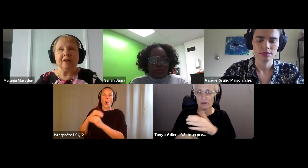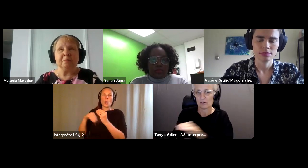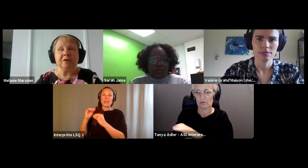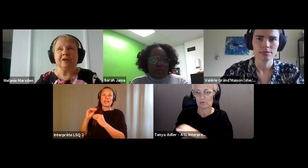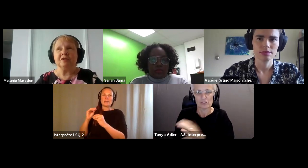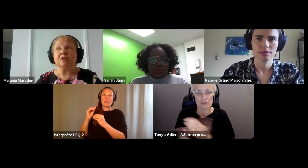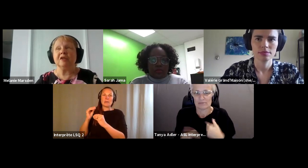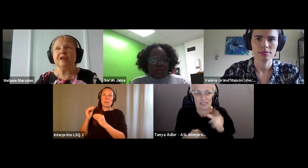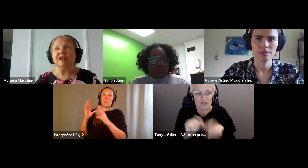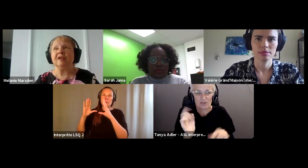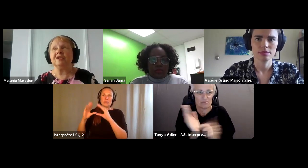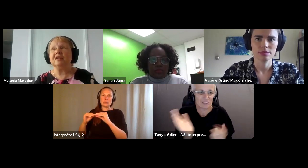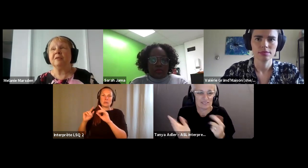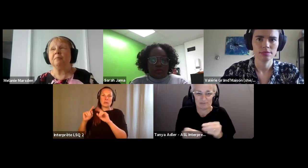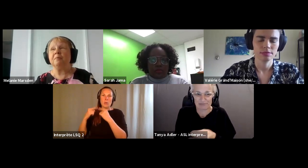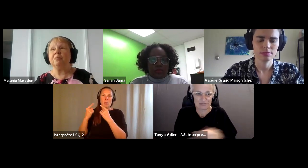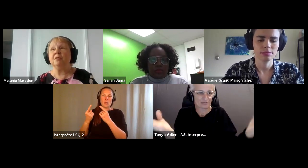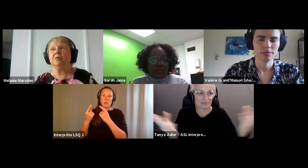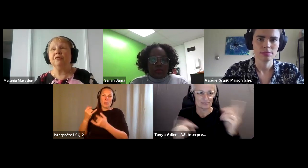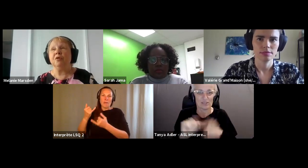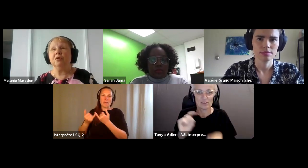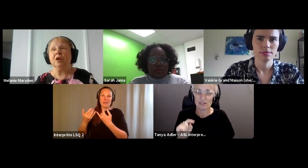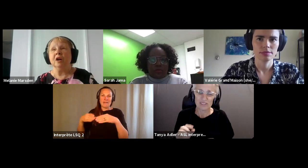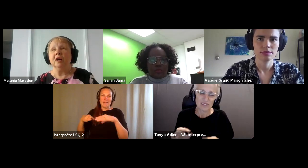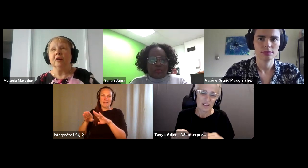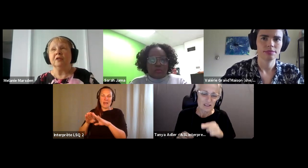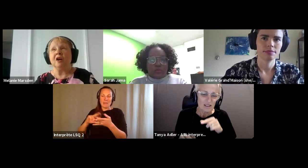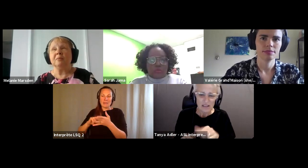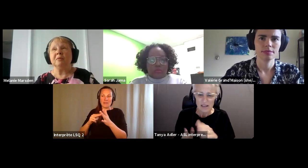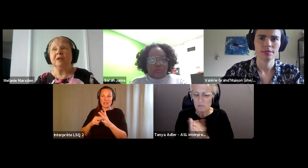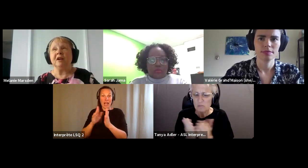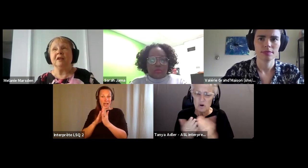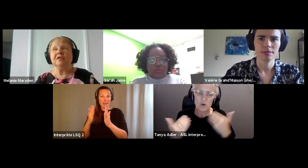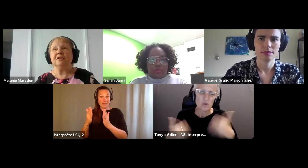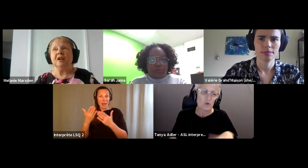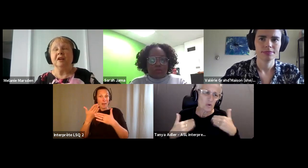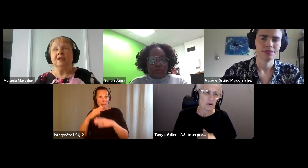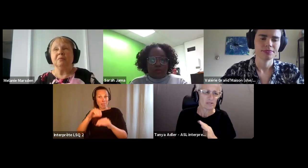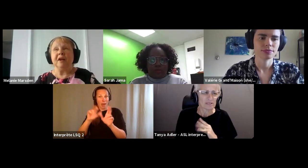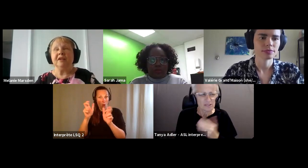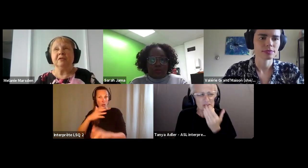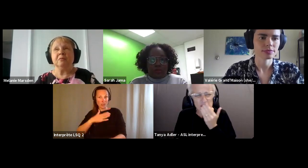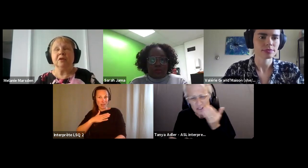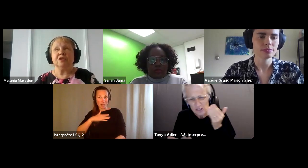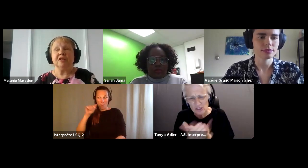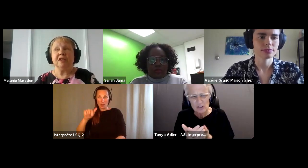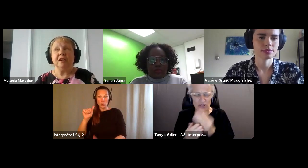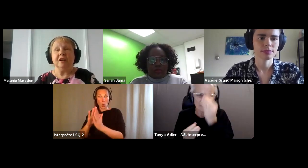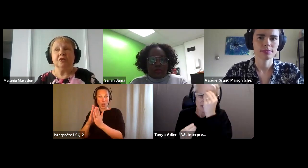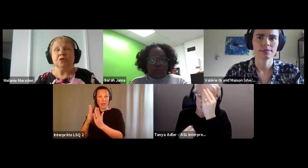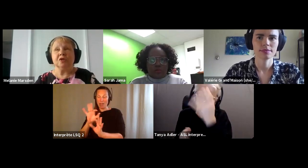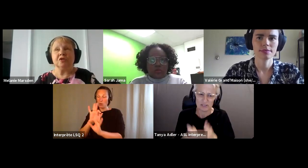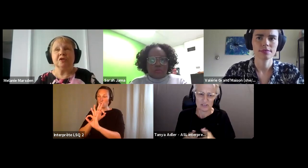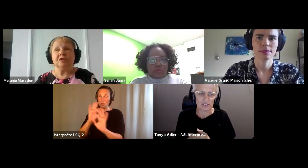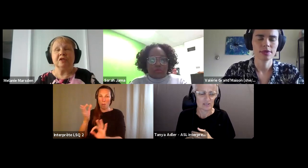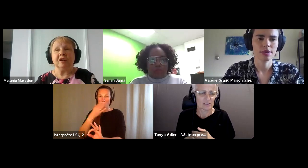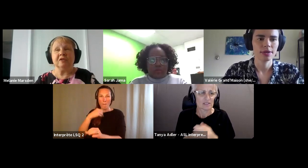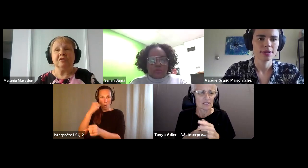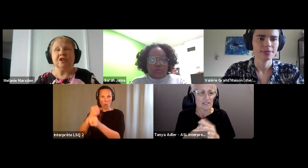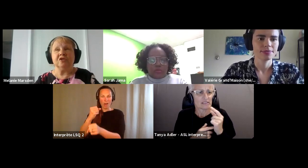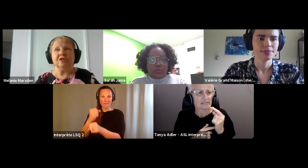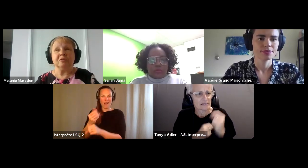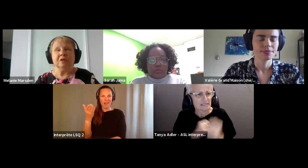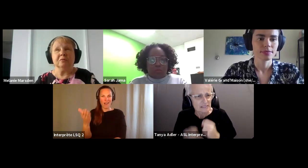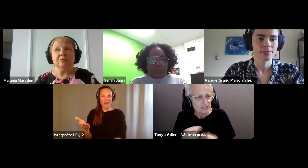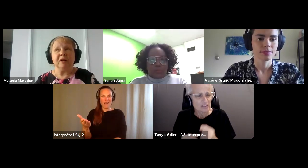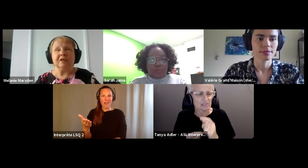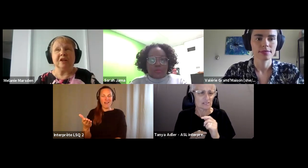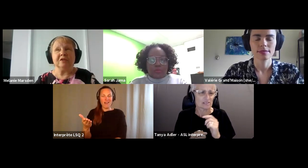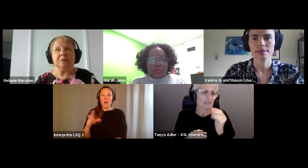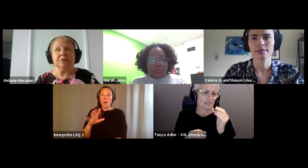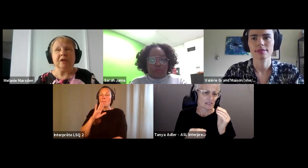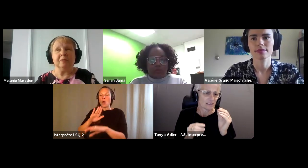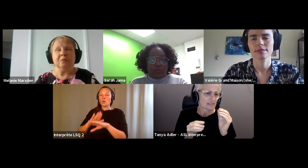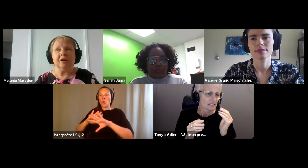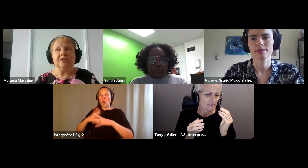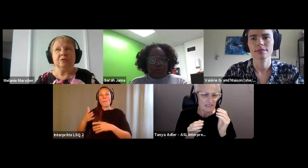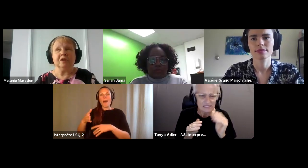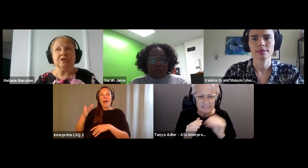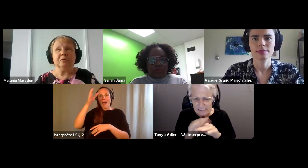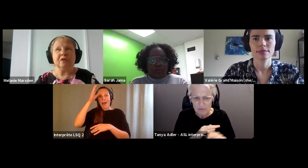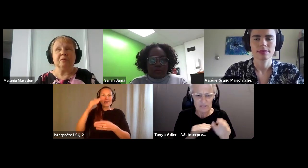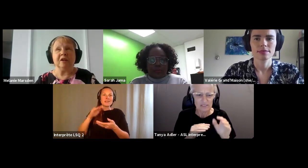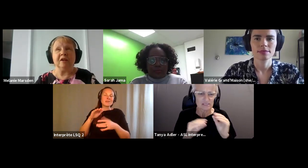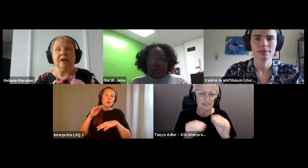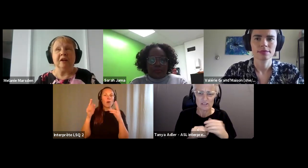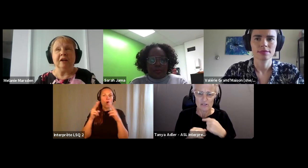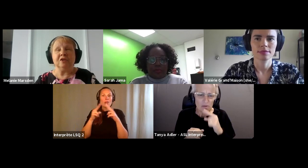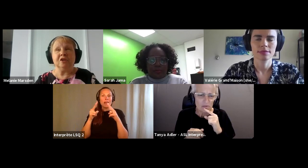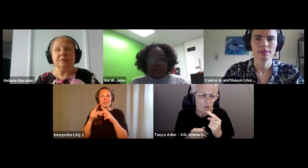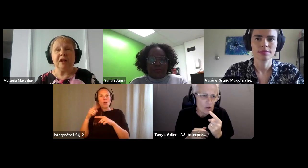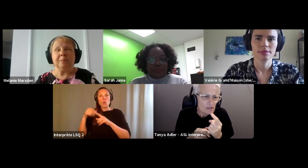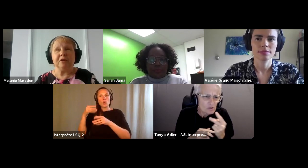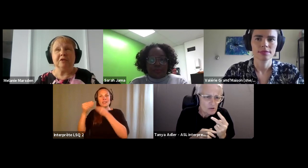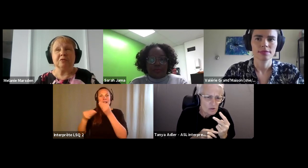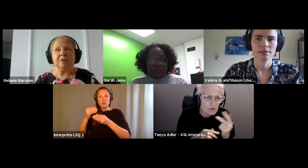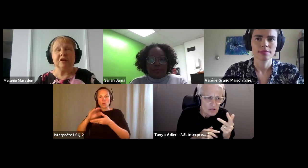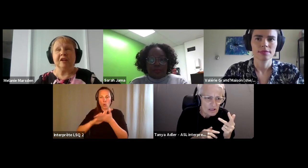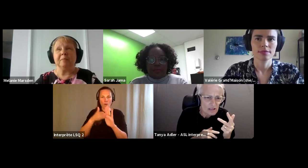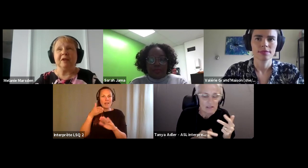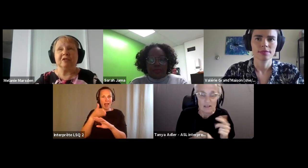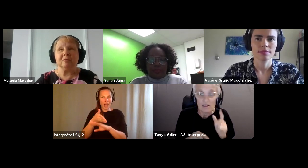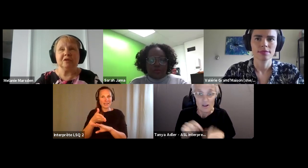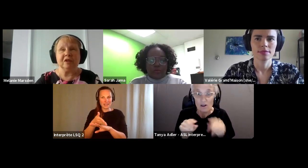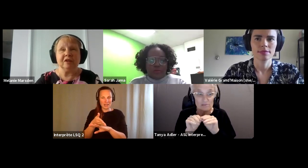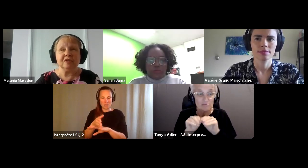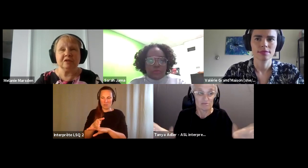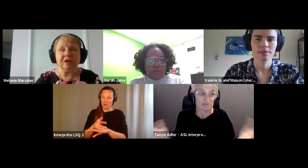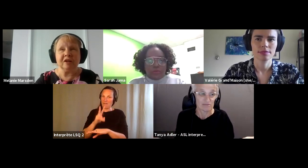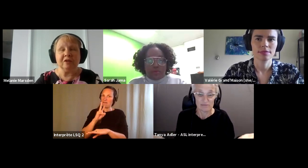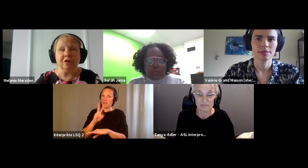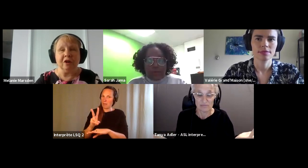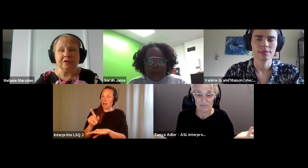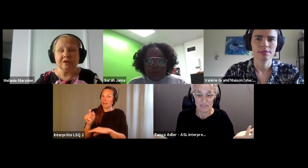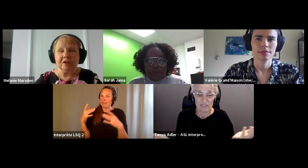Melanie Marsden: get it printed and circulated and it's it's a beautiful document because the ways in which the traditions and teachings were made accessible one it's only two or three and two it can't be distributed to anybody so it's it's again last.